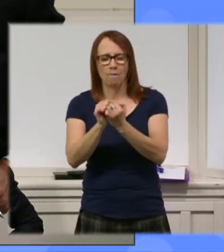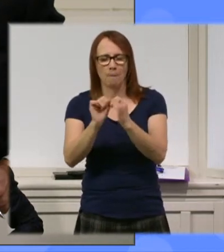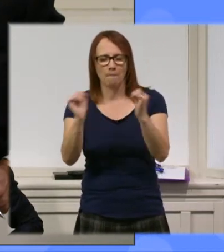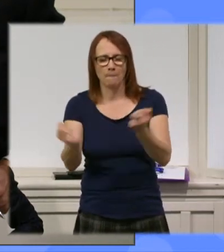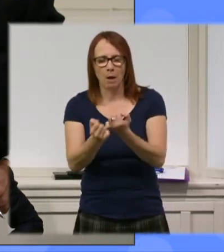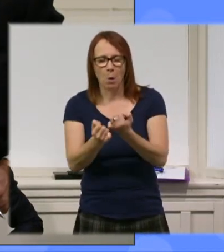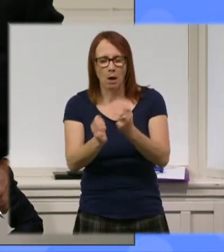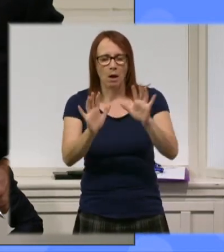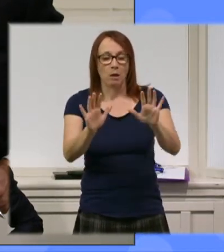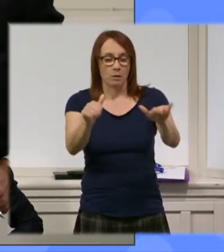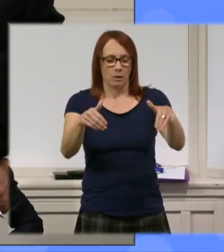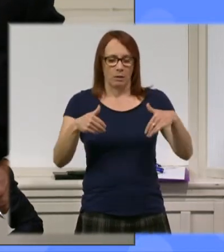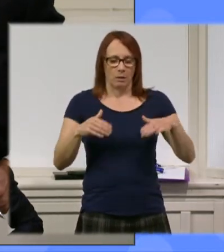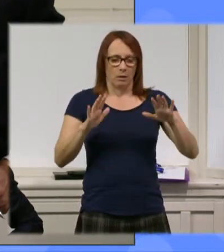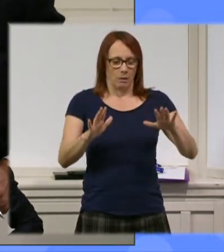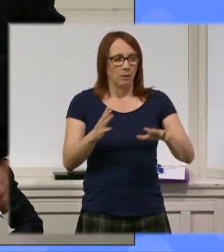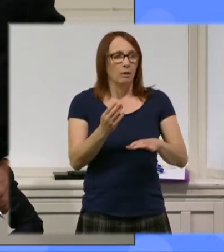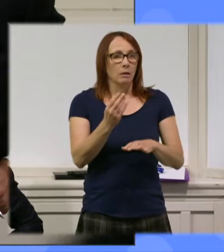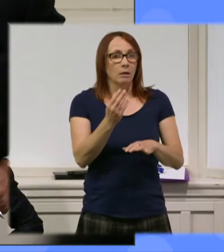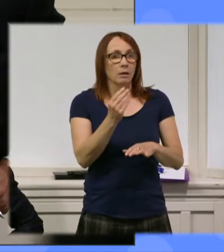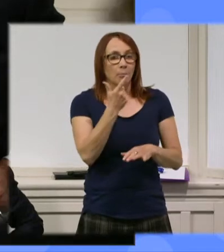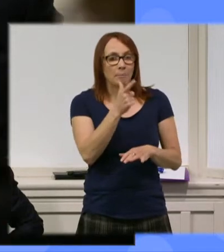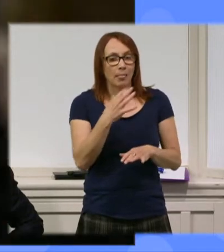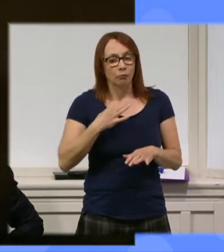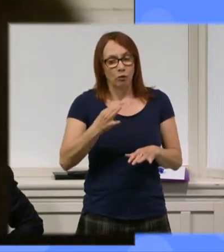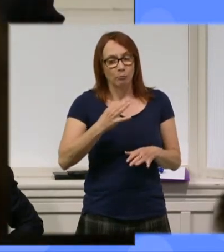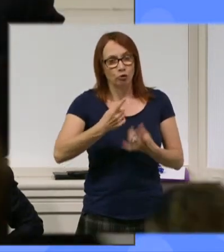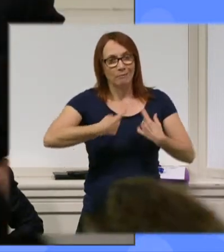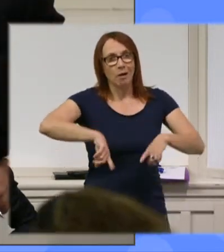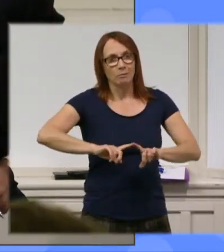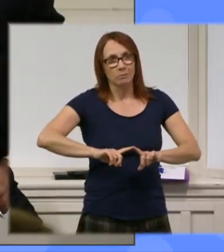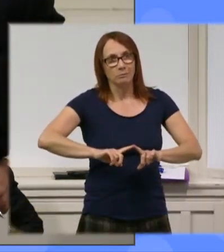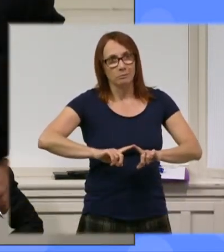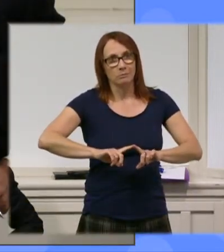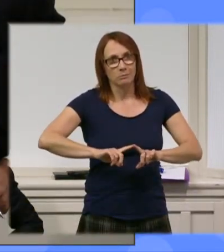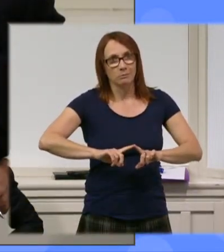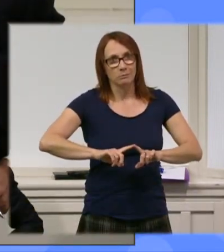that we have people that represent us and like you said that he's all half I